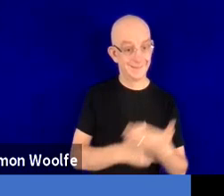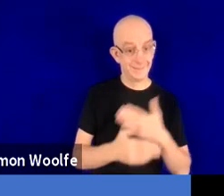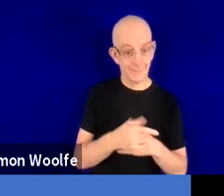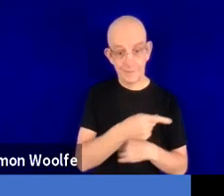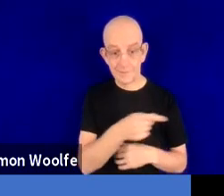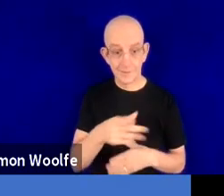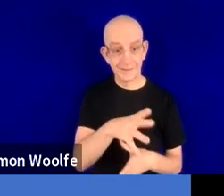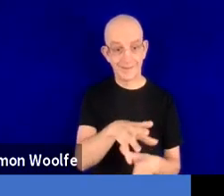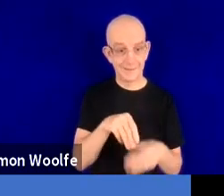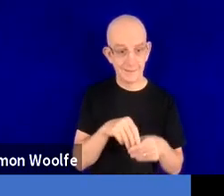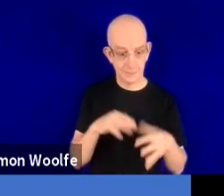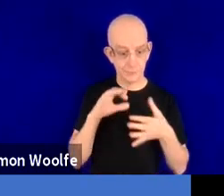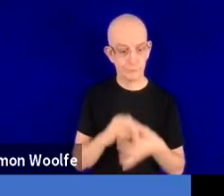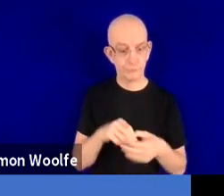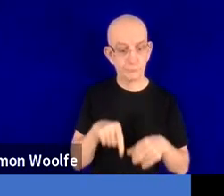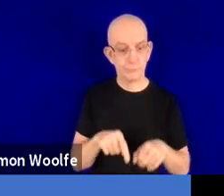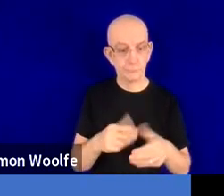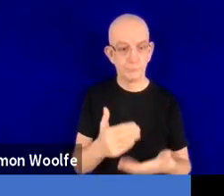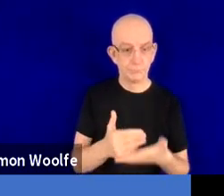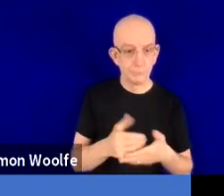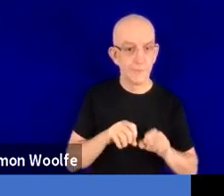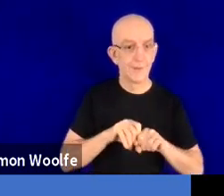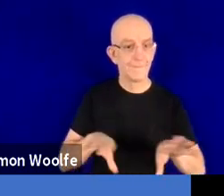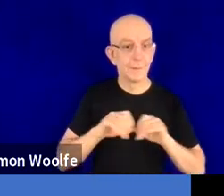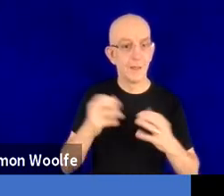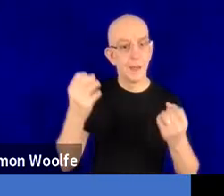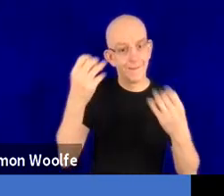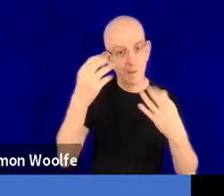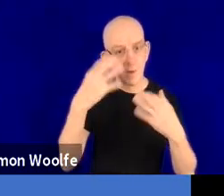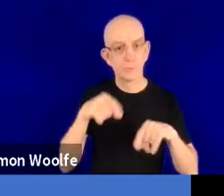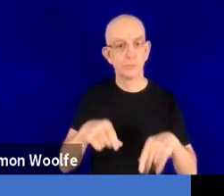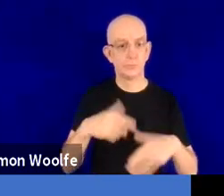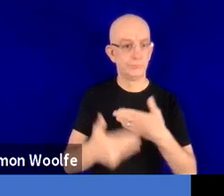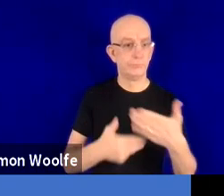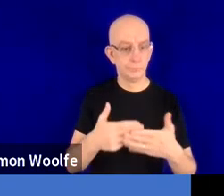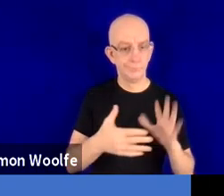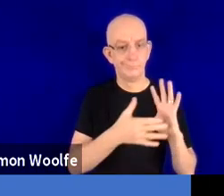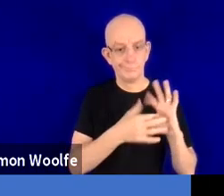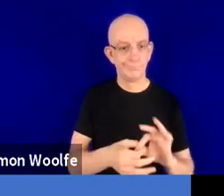The world issue of recognition, assessment and addressing disability related costs